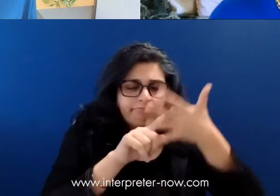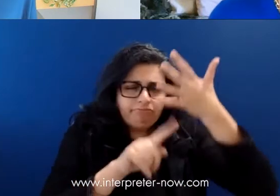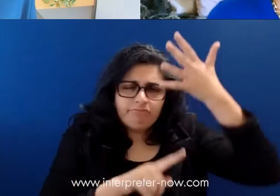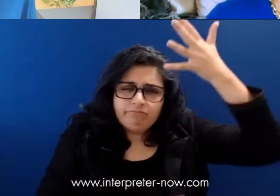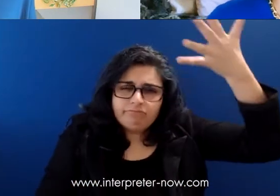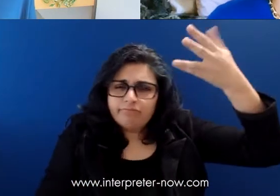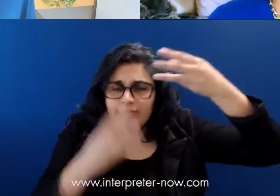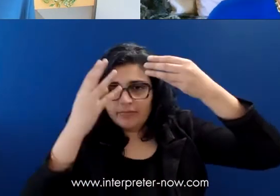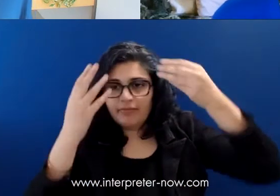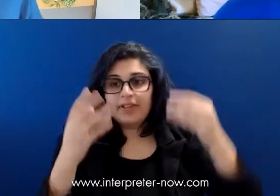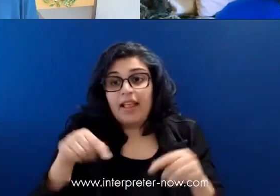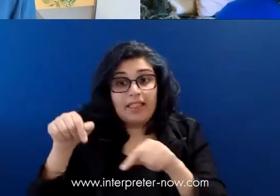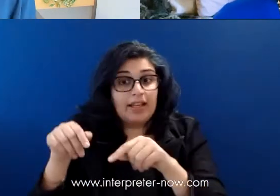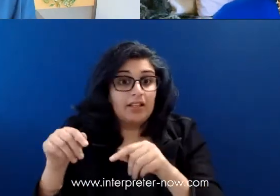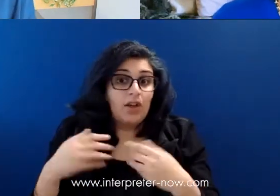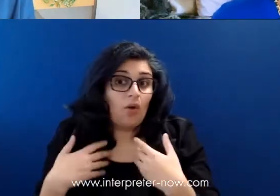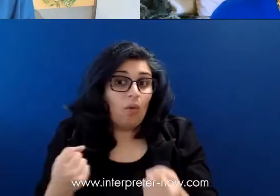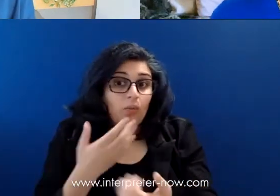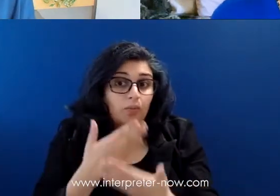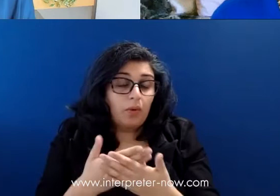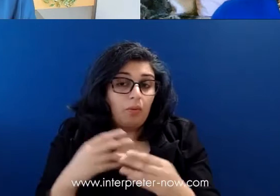These are the wellness programs; this is what the copay looks like."